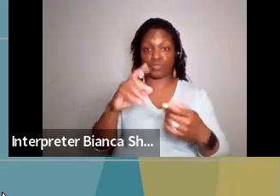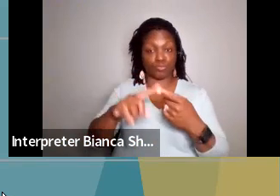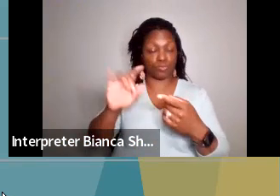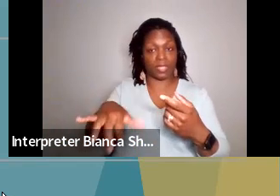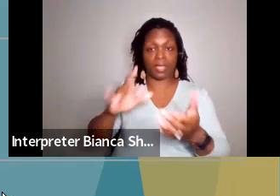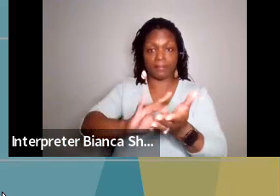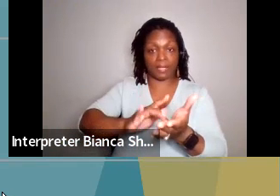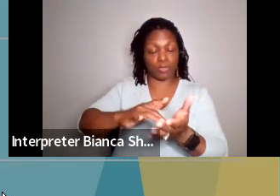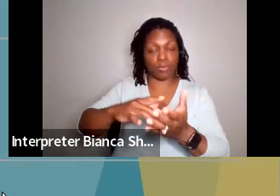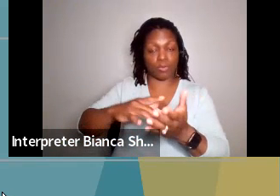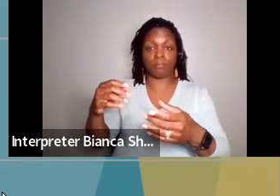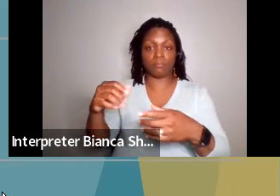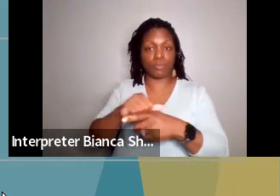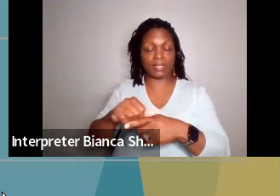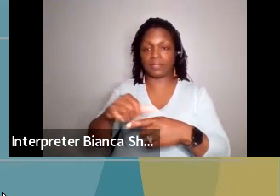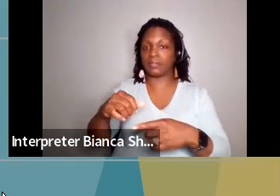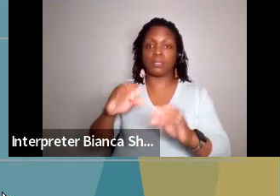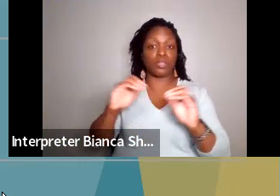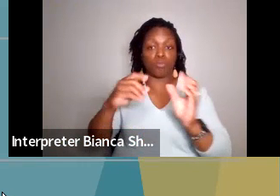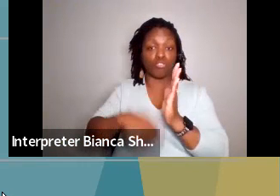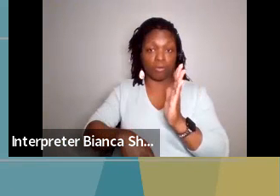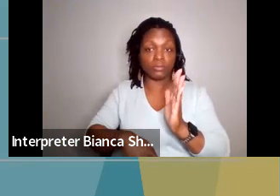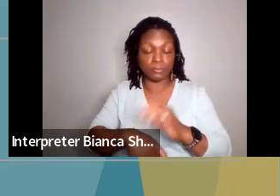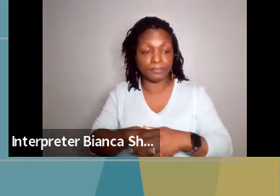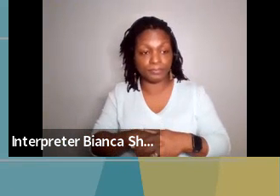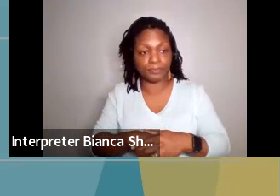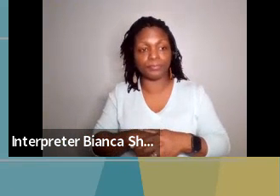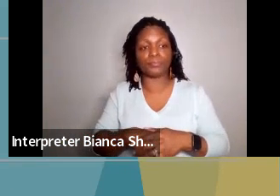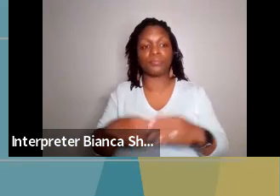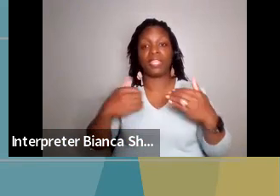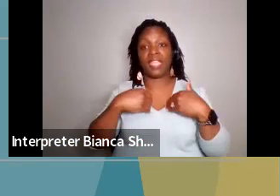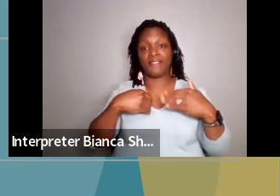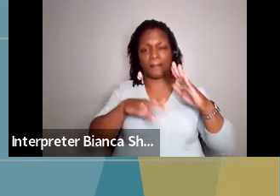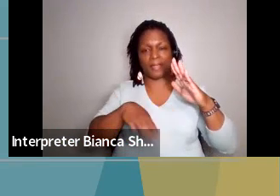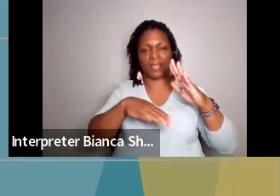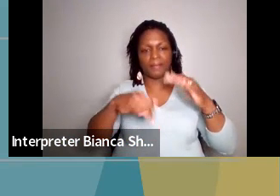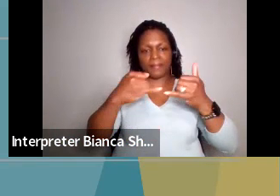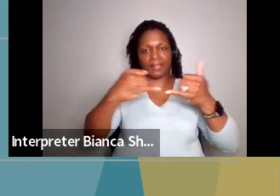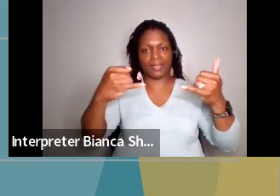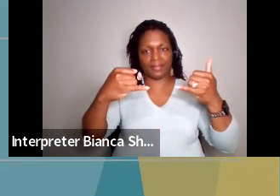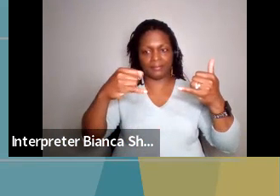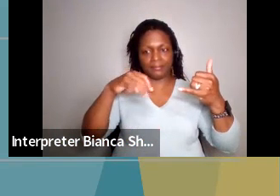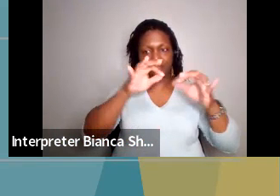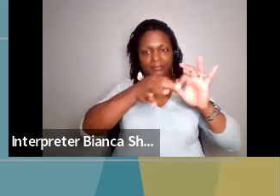5 initiative, and down at the bottom you can see there's actually a on link.